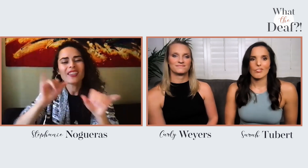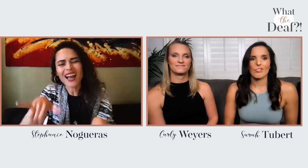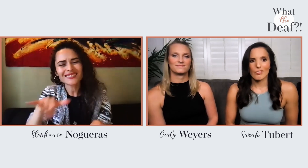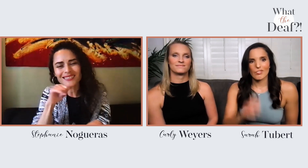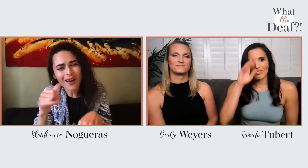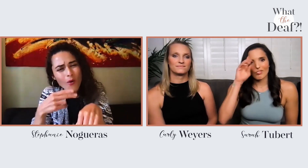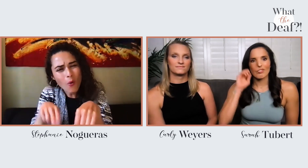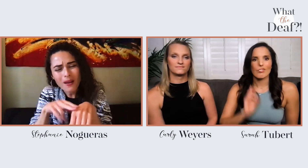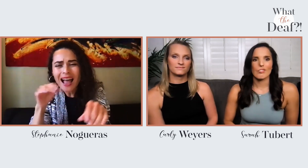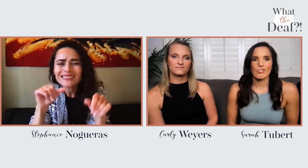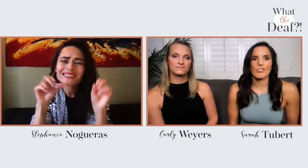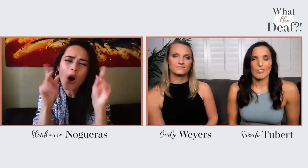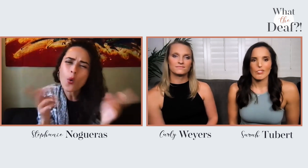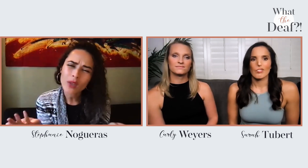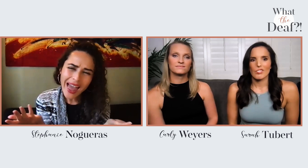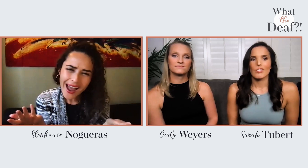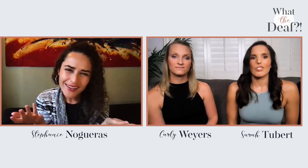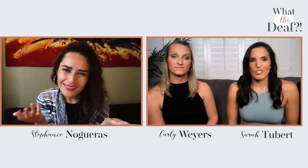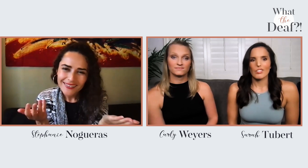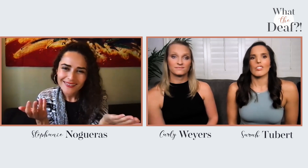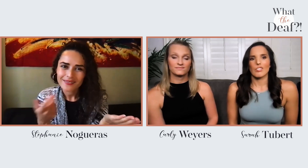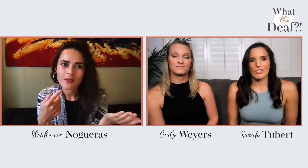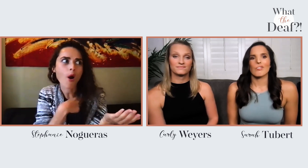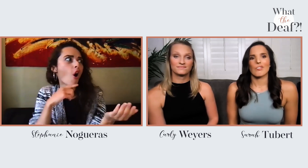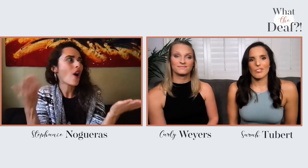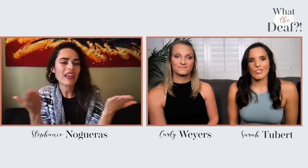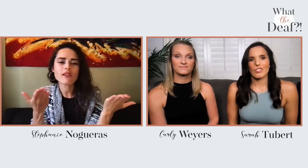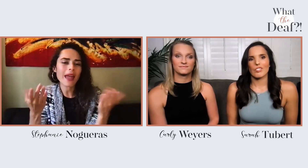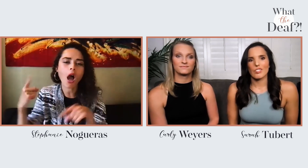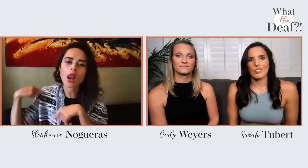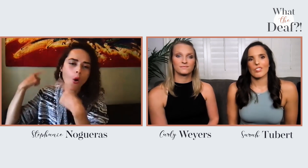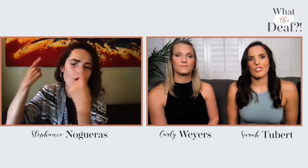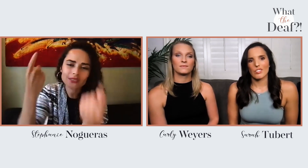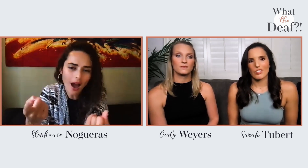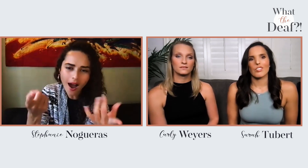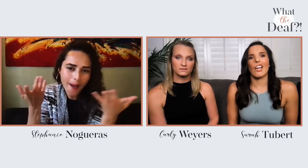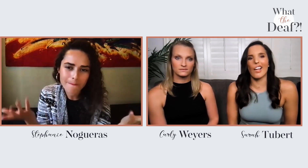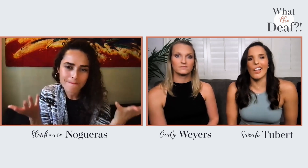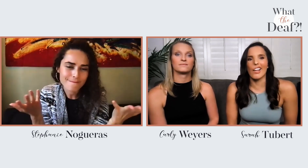It's not normal that we feel that way, and it's not okay. Deaf individuals, people with disabilities,